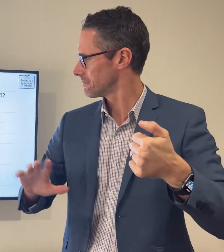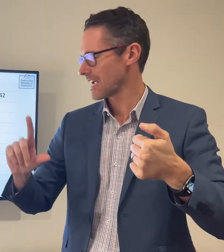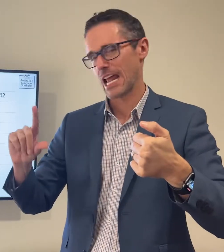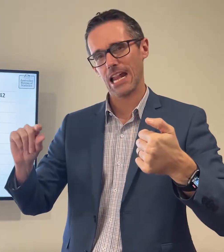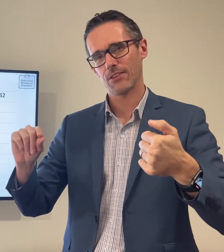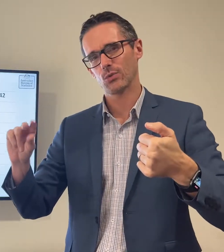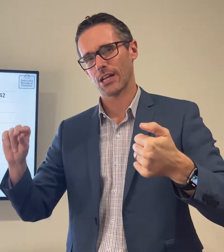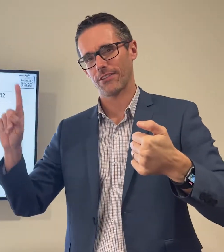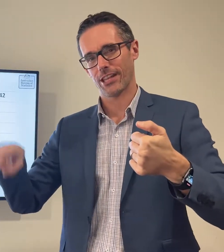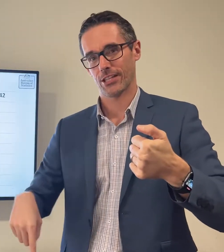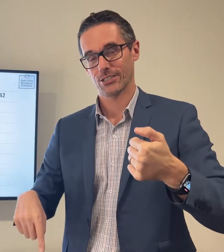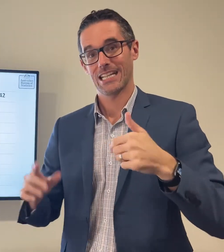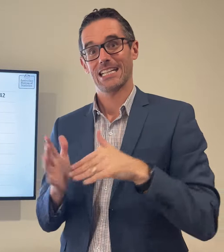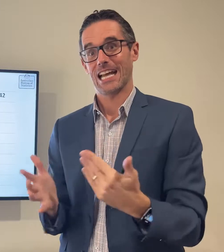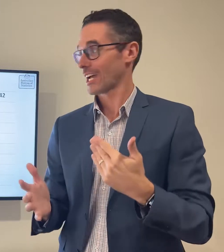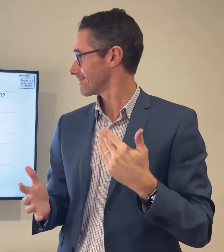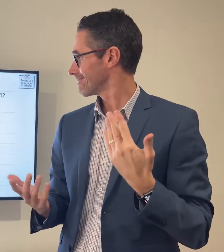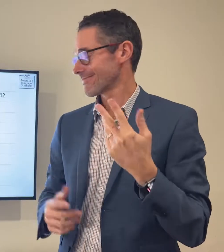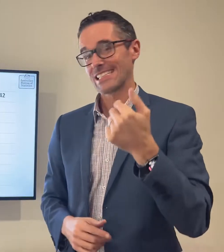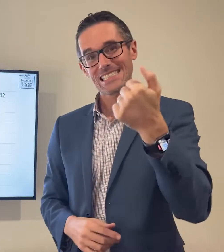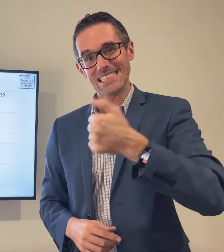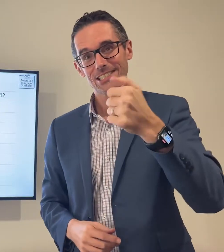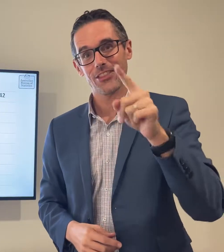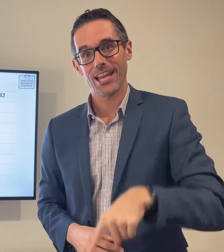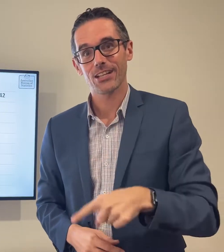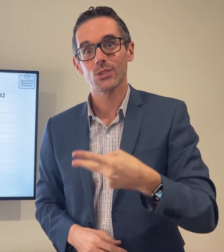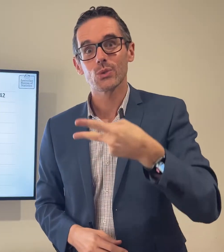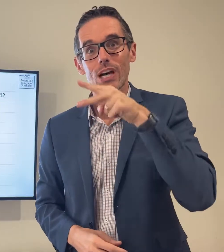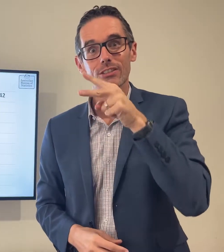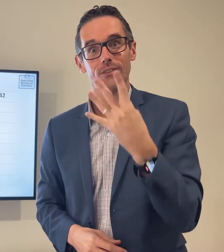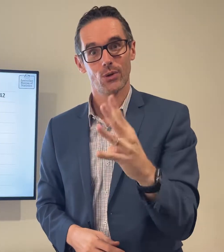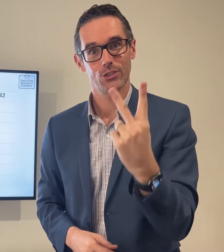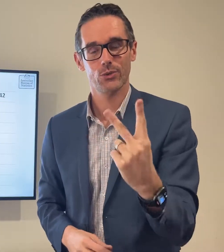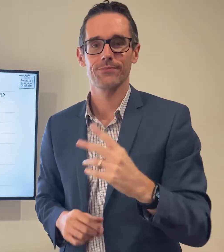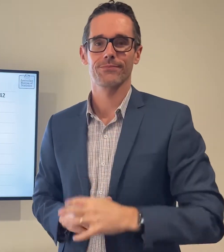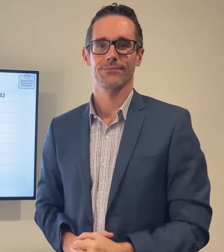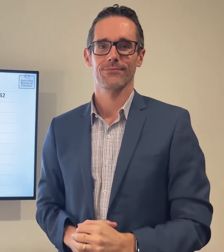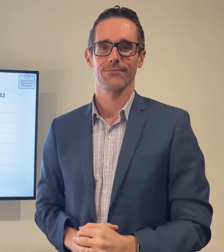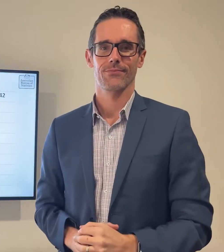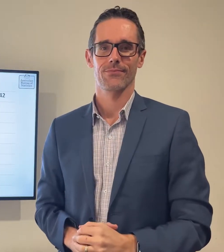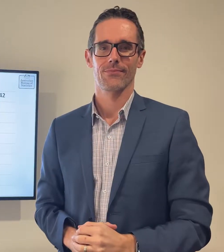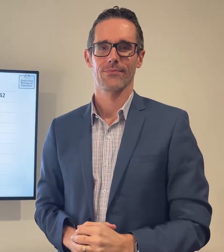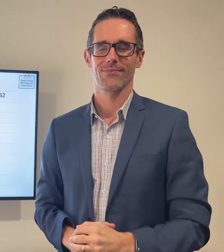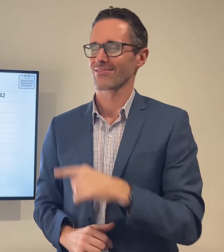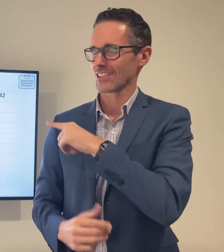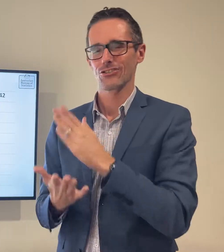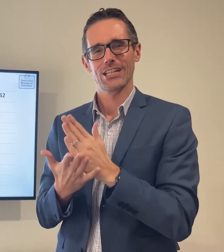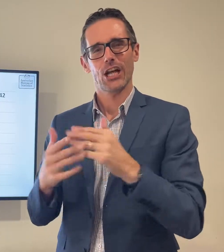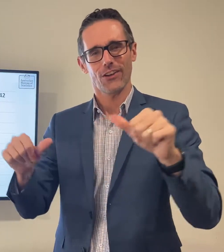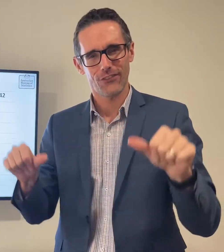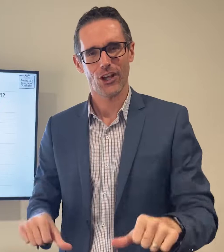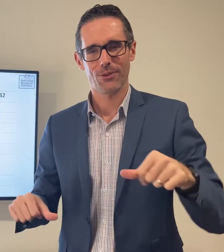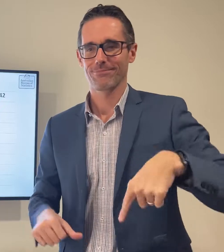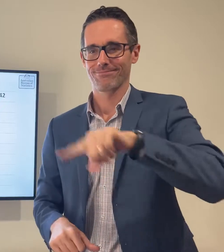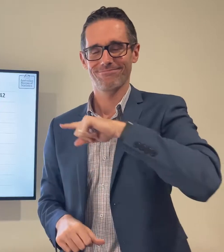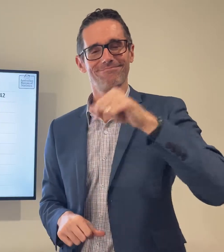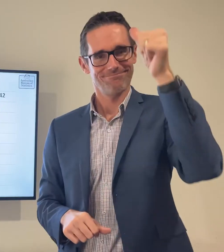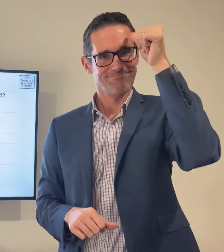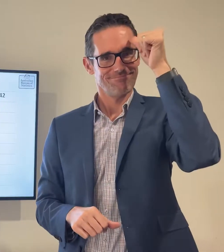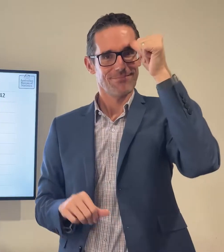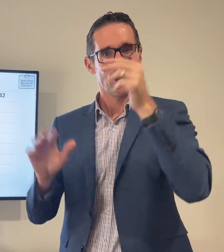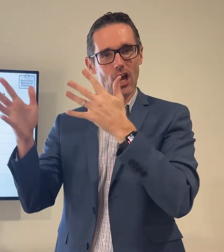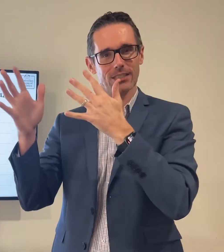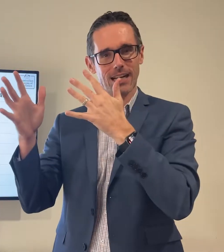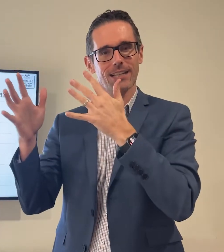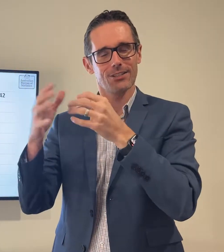Later in 2016 we saw a figure of just under 12,000 and today we see an increase to 16,242.